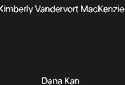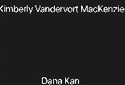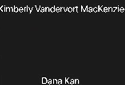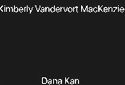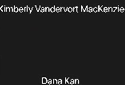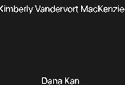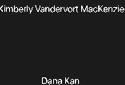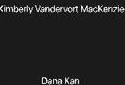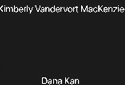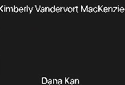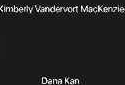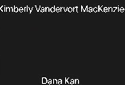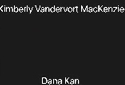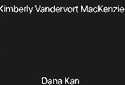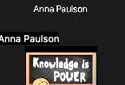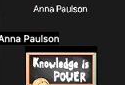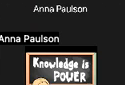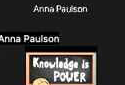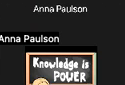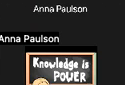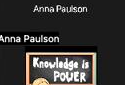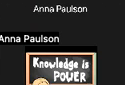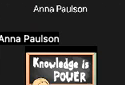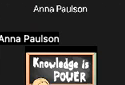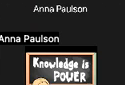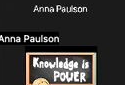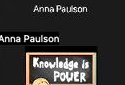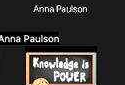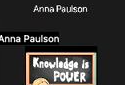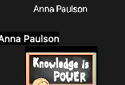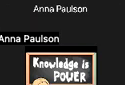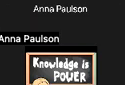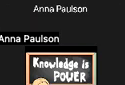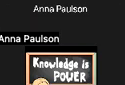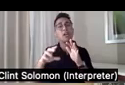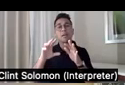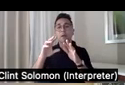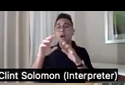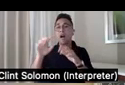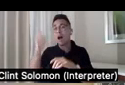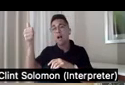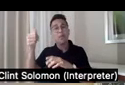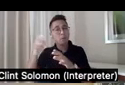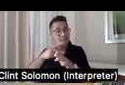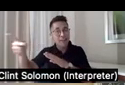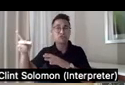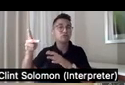they often have extensive related service professional involvement meaning otp and so forth